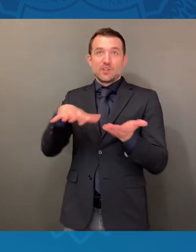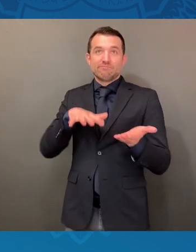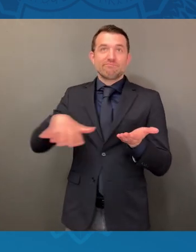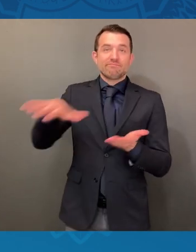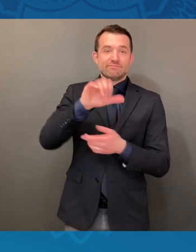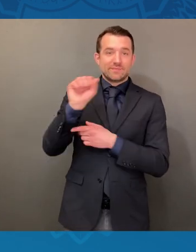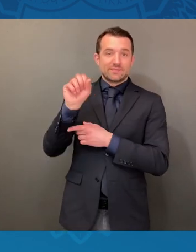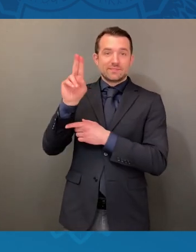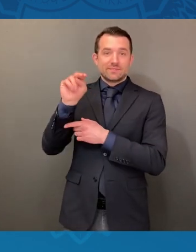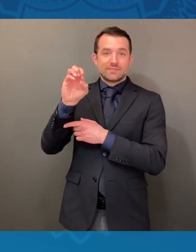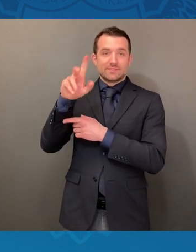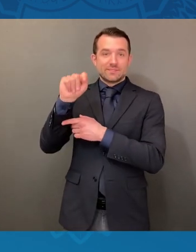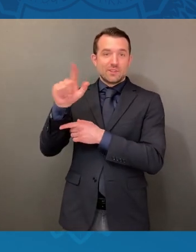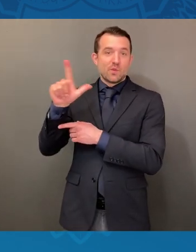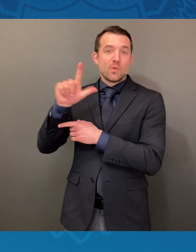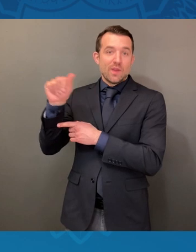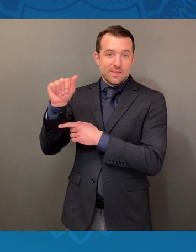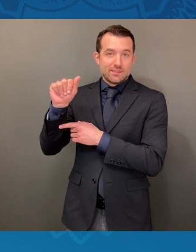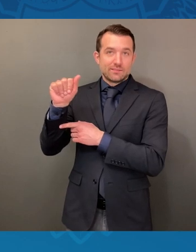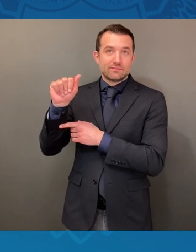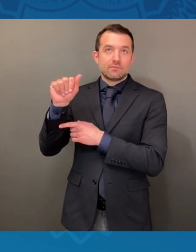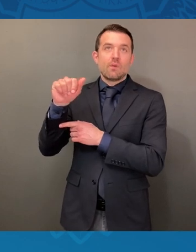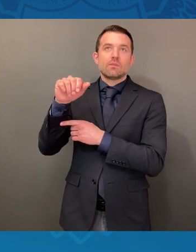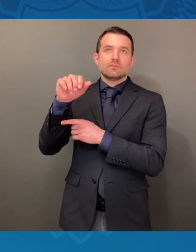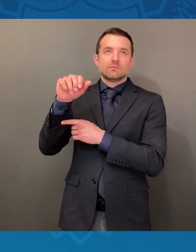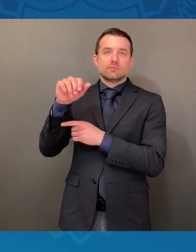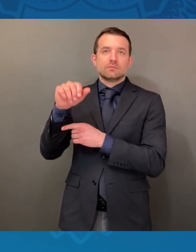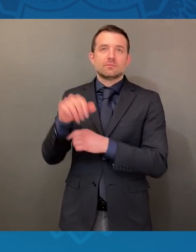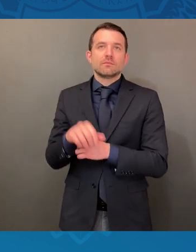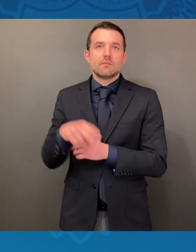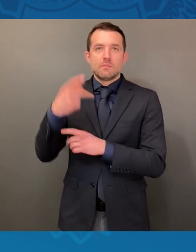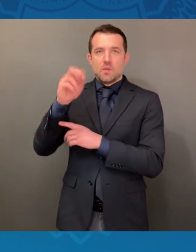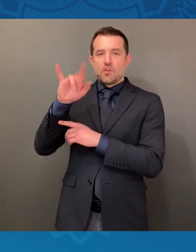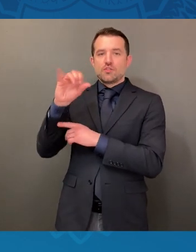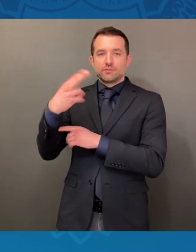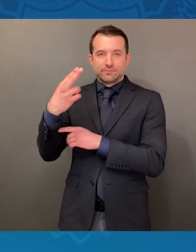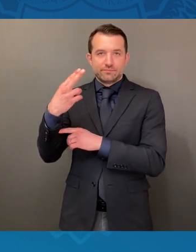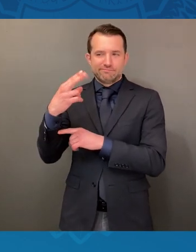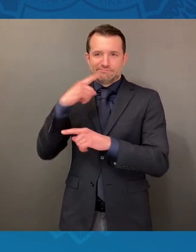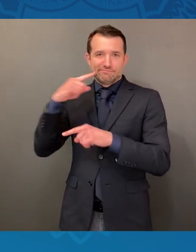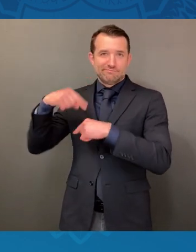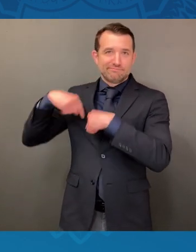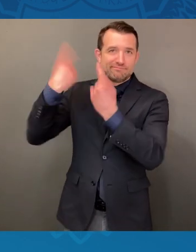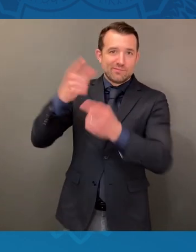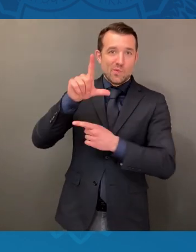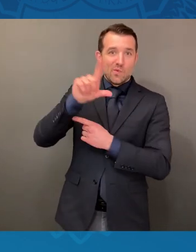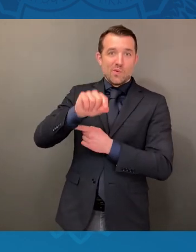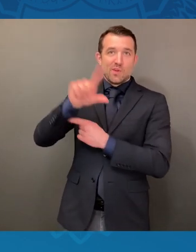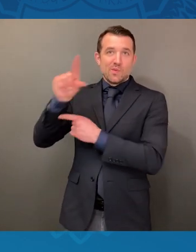knows a roller coaster ride. Our parish decided on virtual learning and handed out Chromebooks and hotspots to all kids.